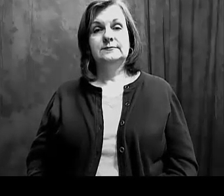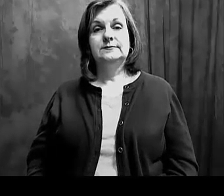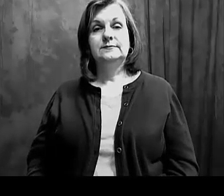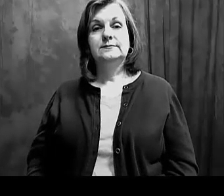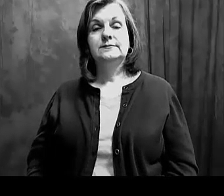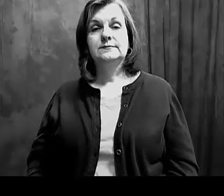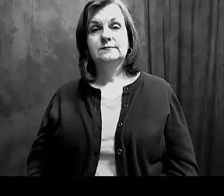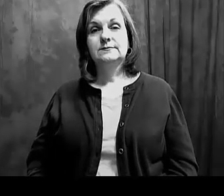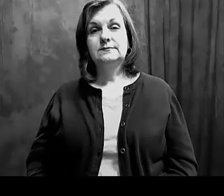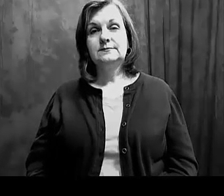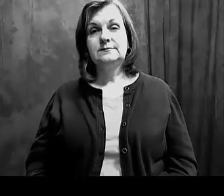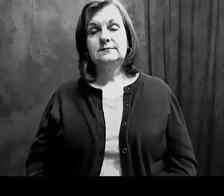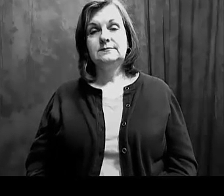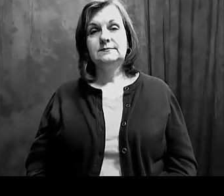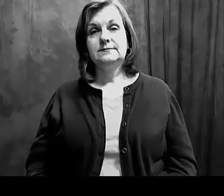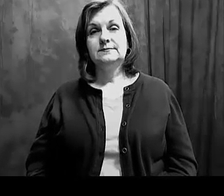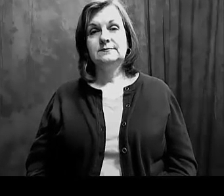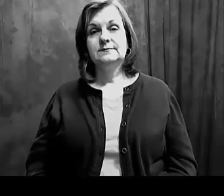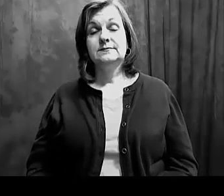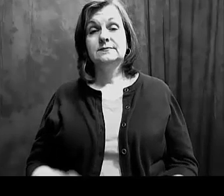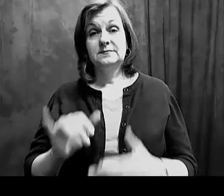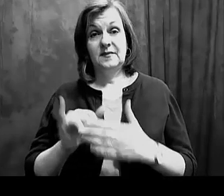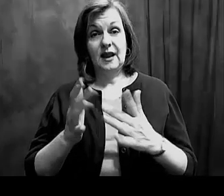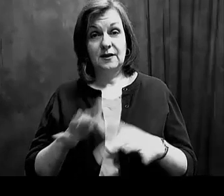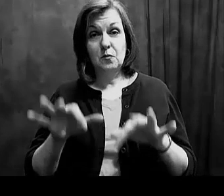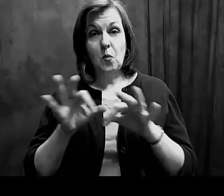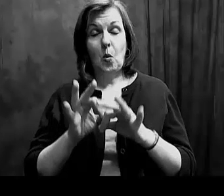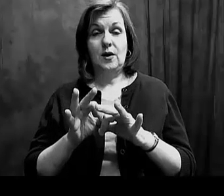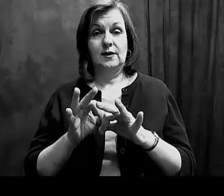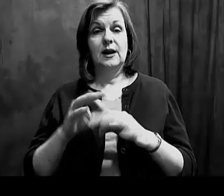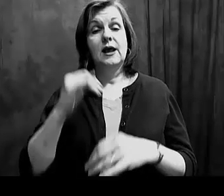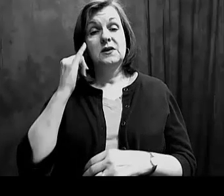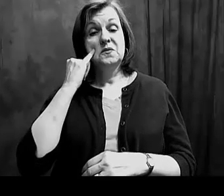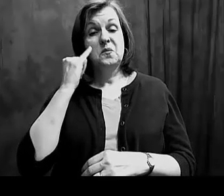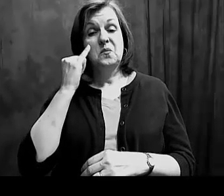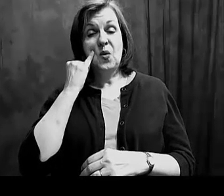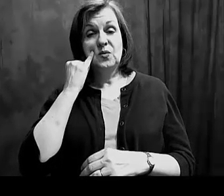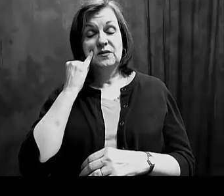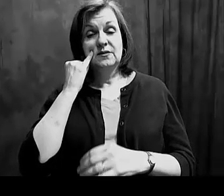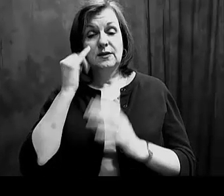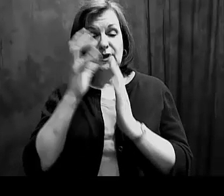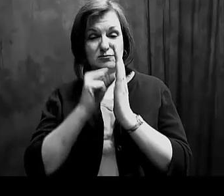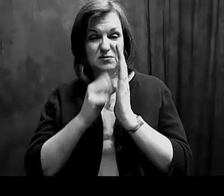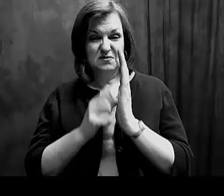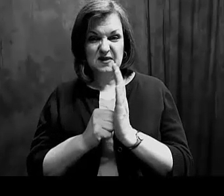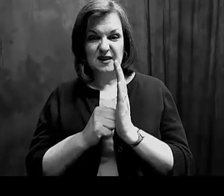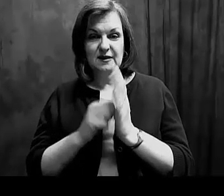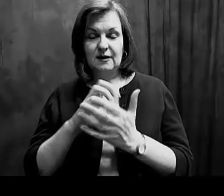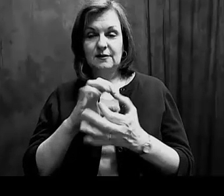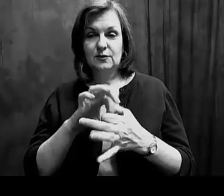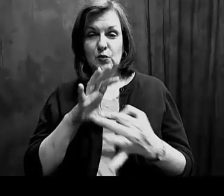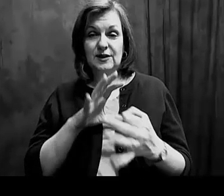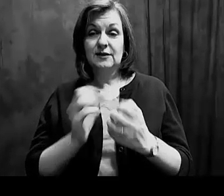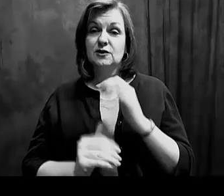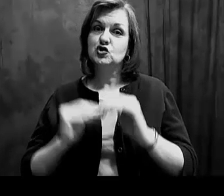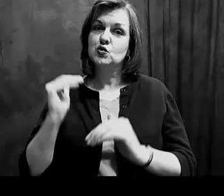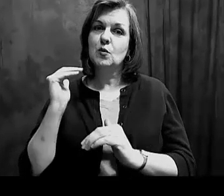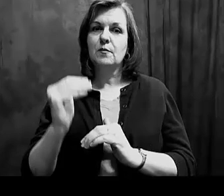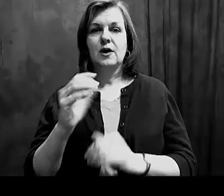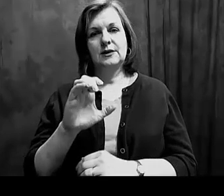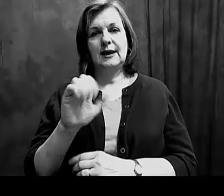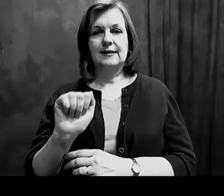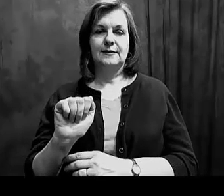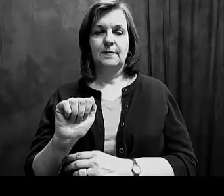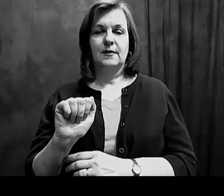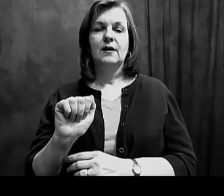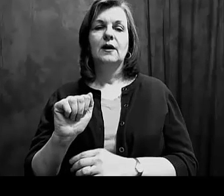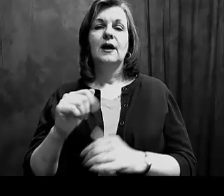this is really important because if we get too much of that calcium released from the bone we actually look at an osteoporosis state